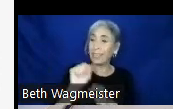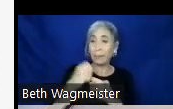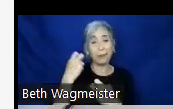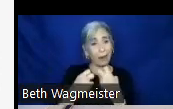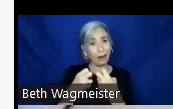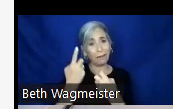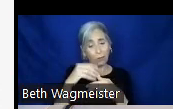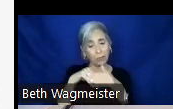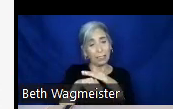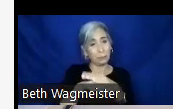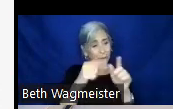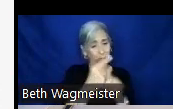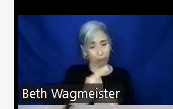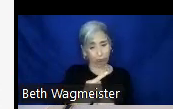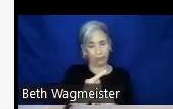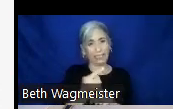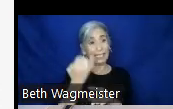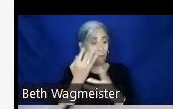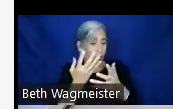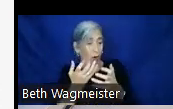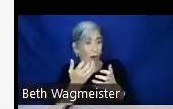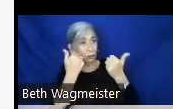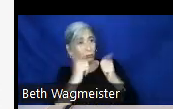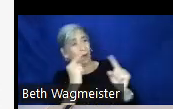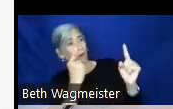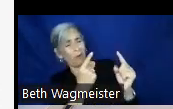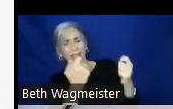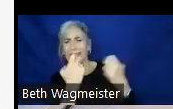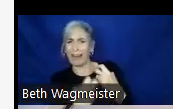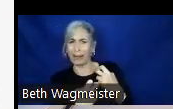accessibility right, even if you want to. It is not a reason not to do it, of course,